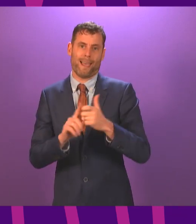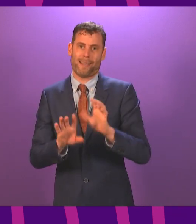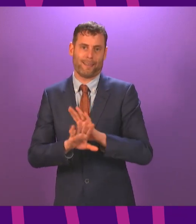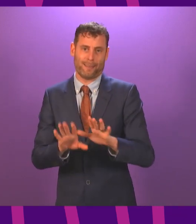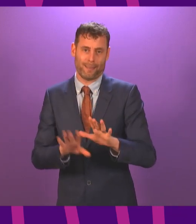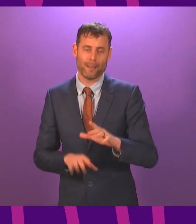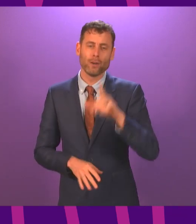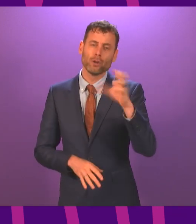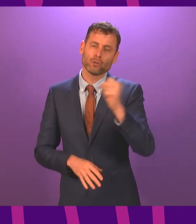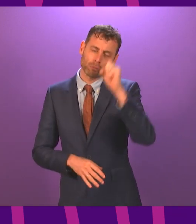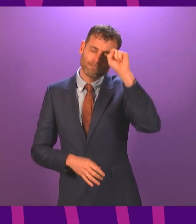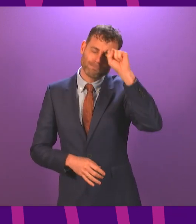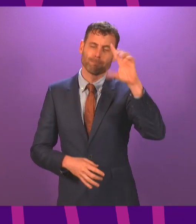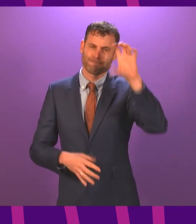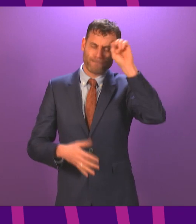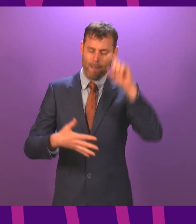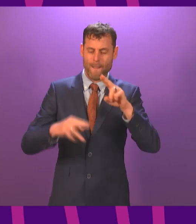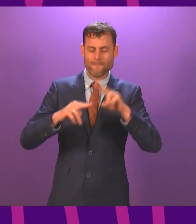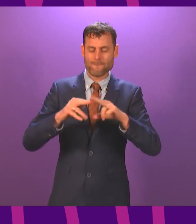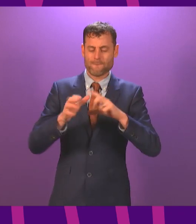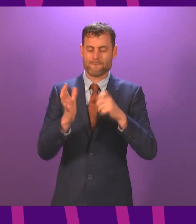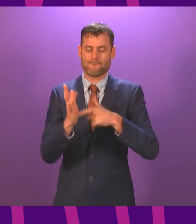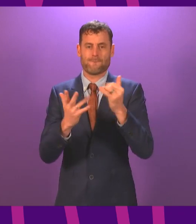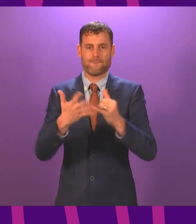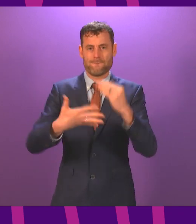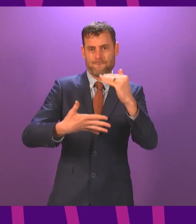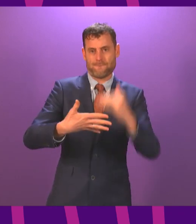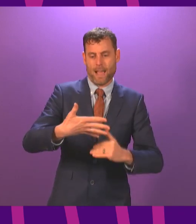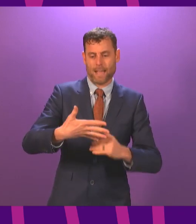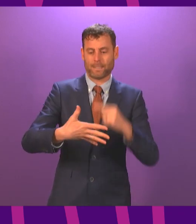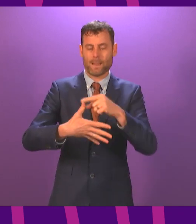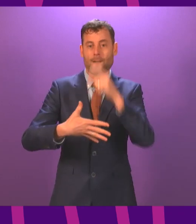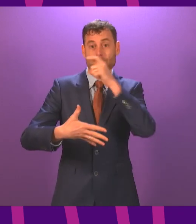Finally, remember FACTS, the five rules that help to keep us all safe in our day-to-day